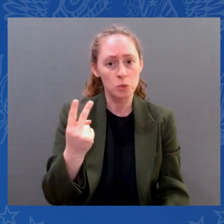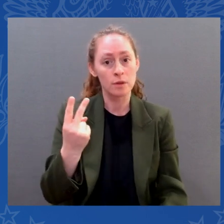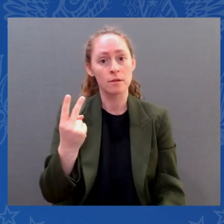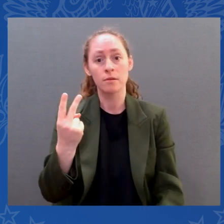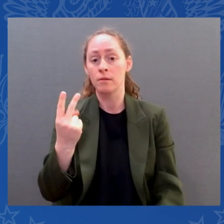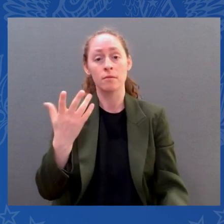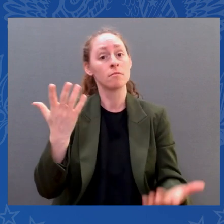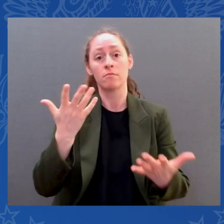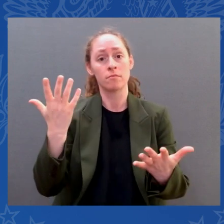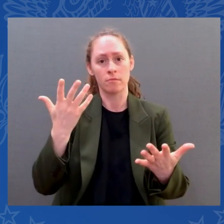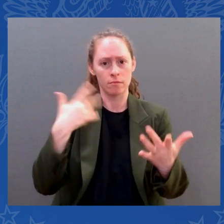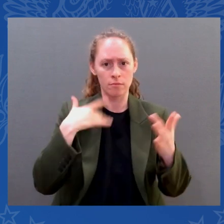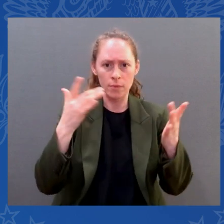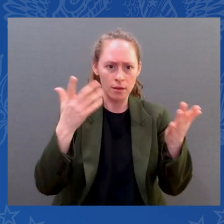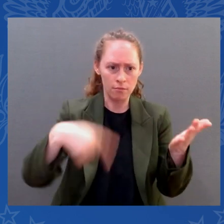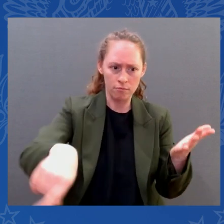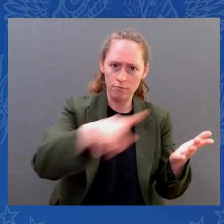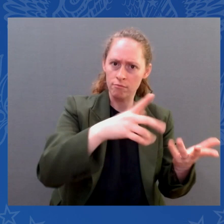Whatever you do, do not dishonor your country.